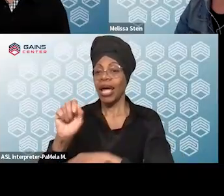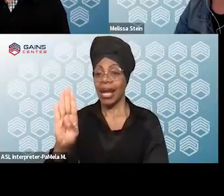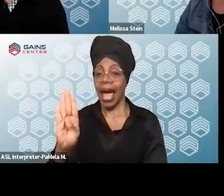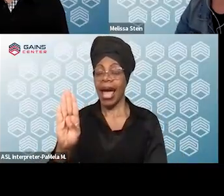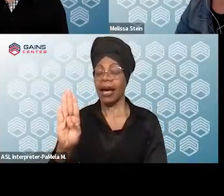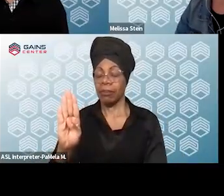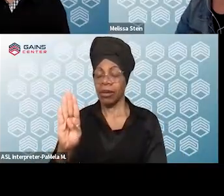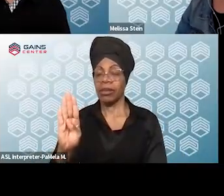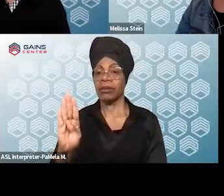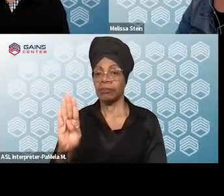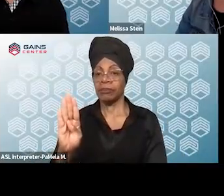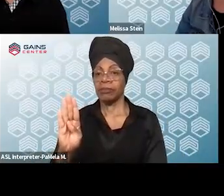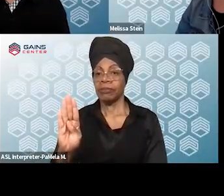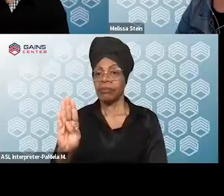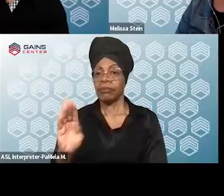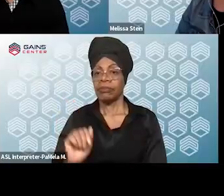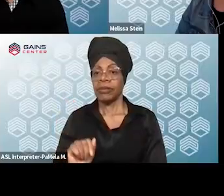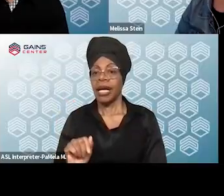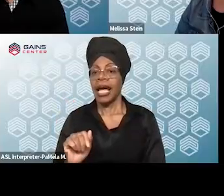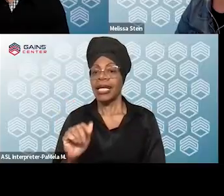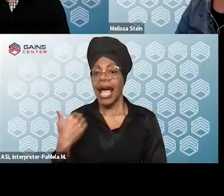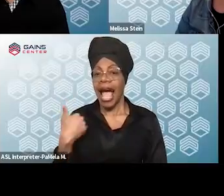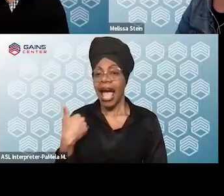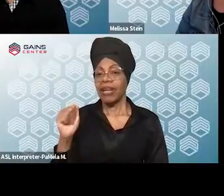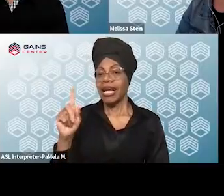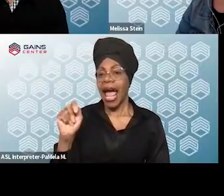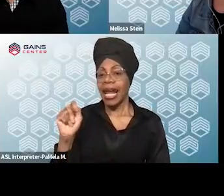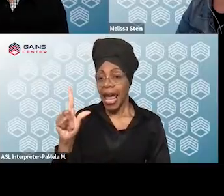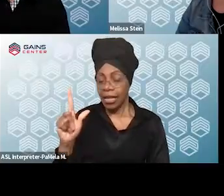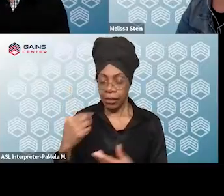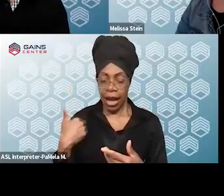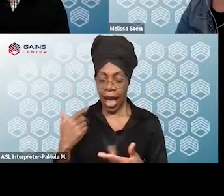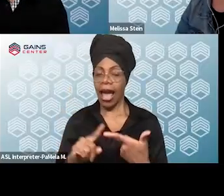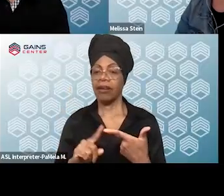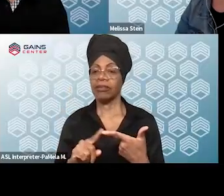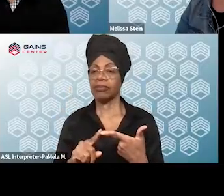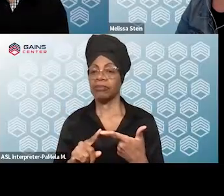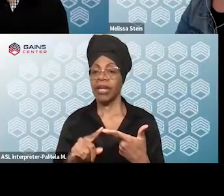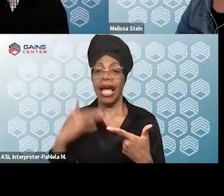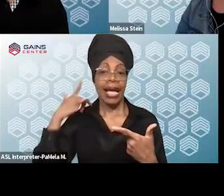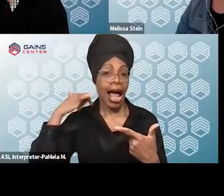and there's a laboratory in Atlanta that does it. There's a laboratory in California that does it,